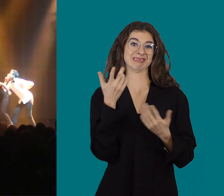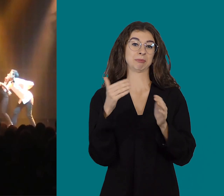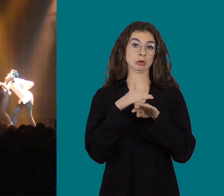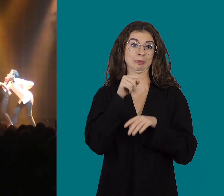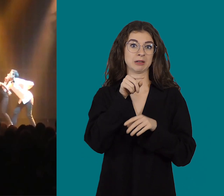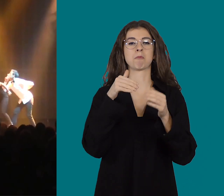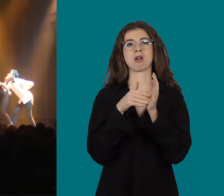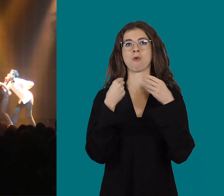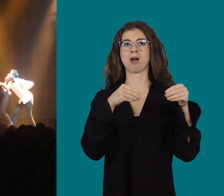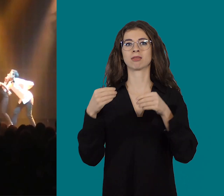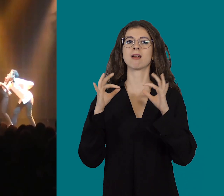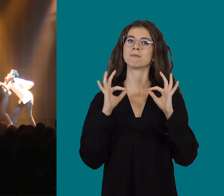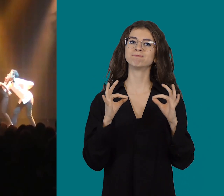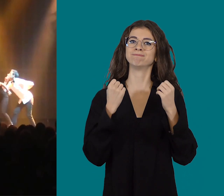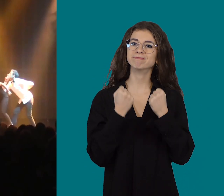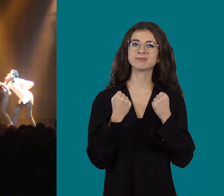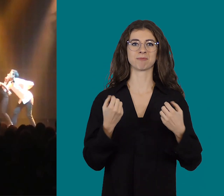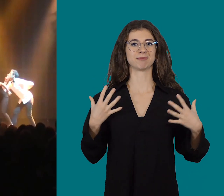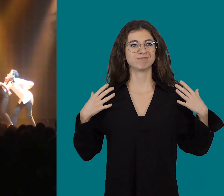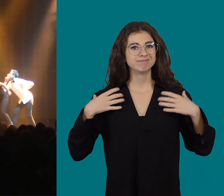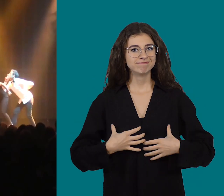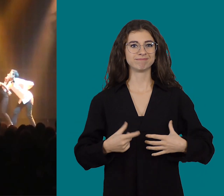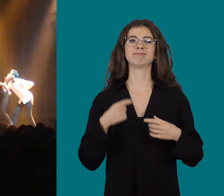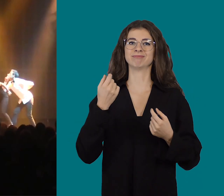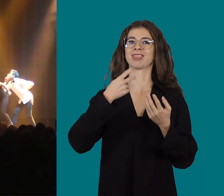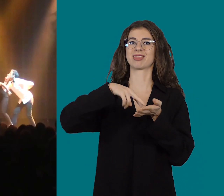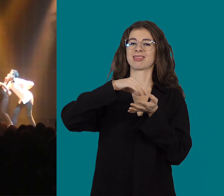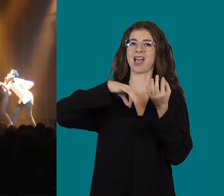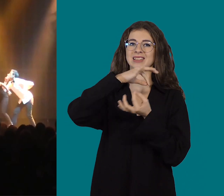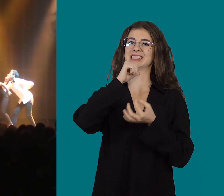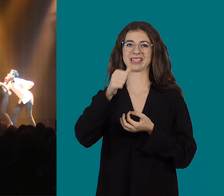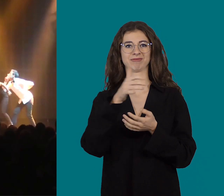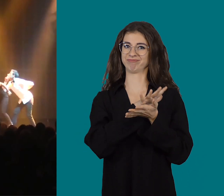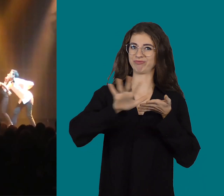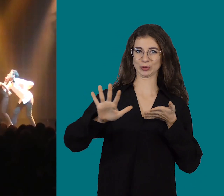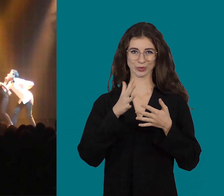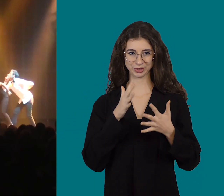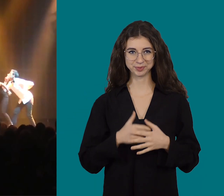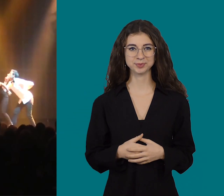These are the materials she needs and do not displace during dancing.